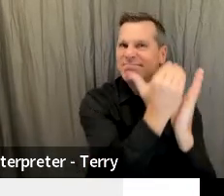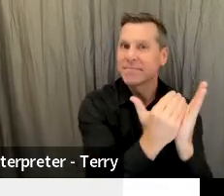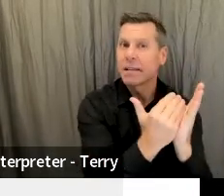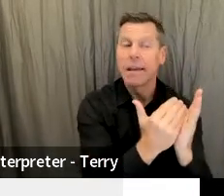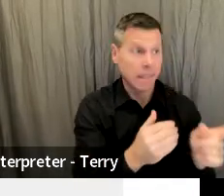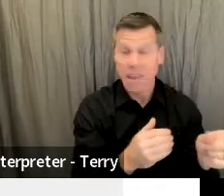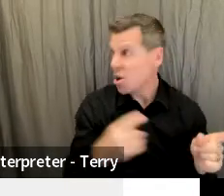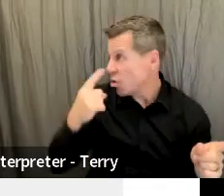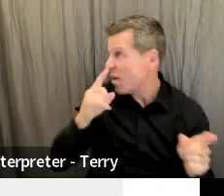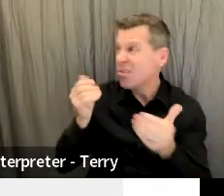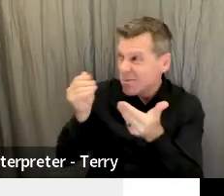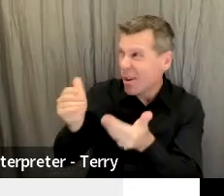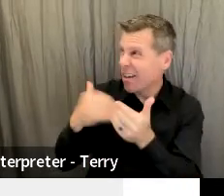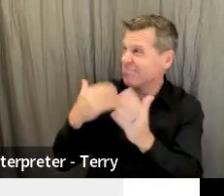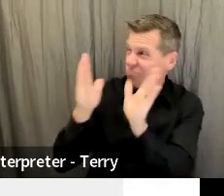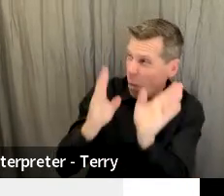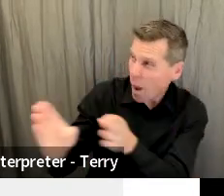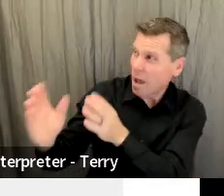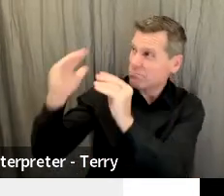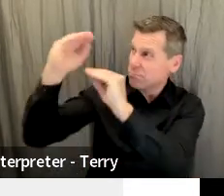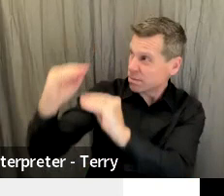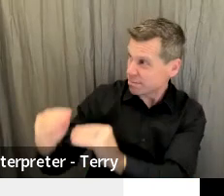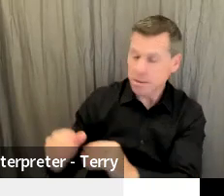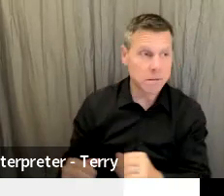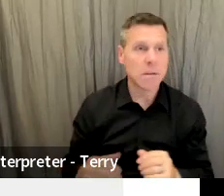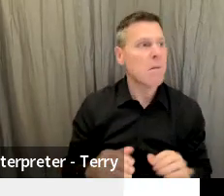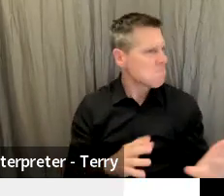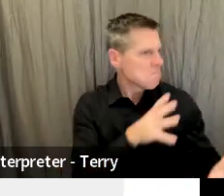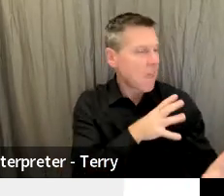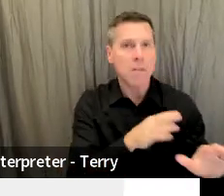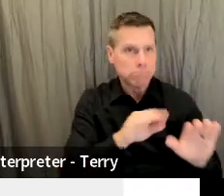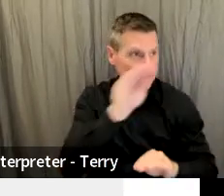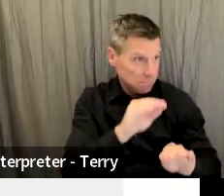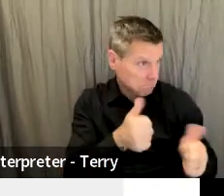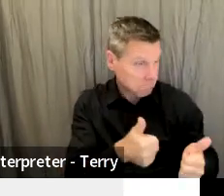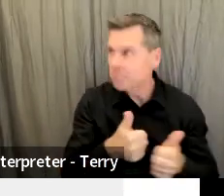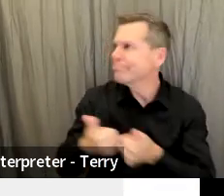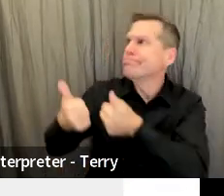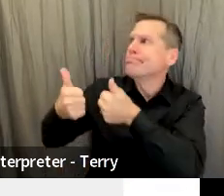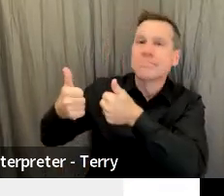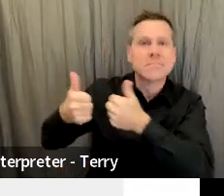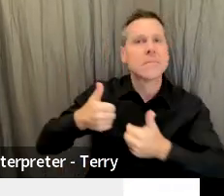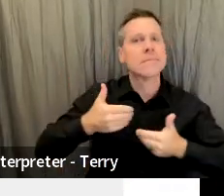then it got faster and faster. So that's one thing that I would say is that